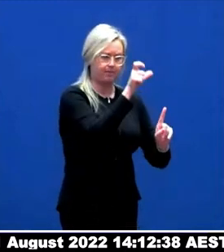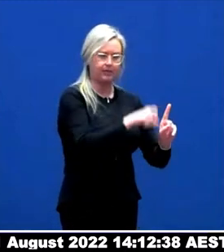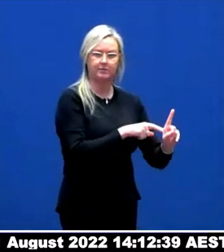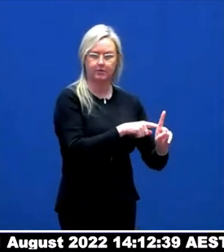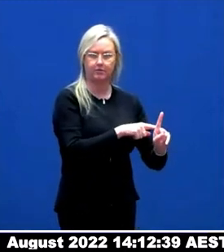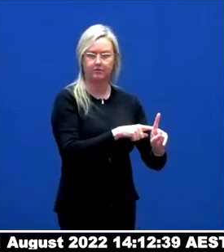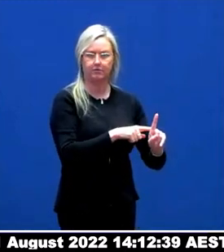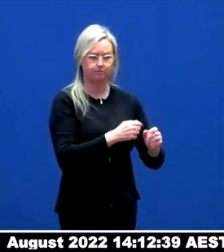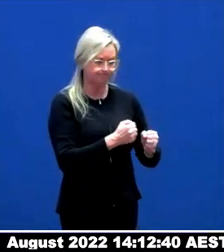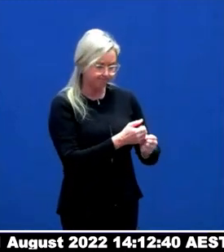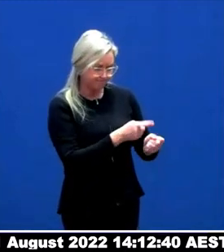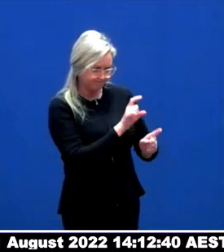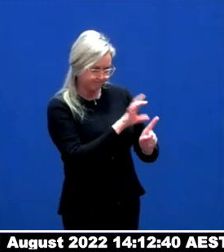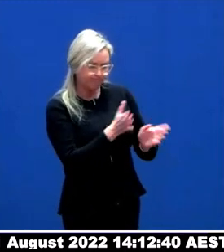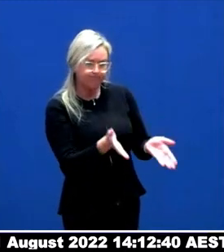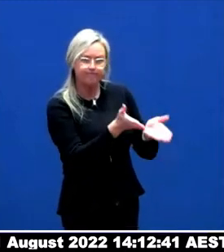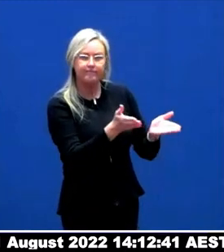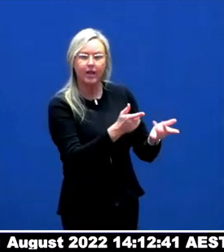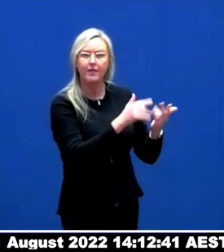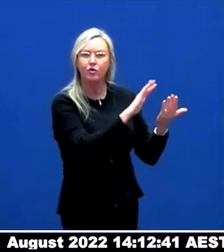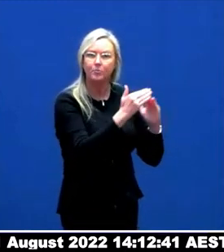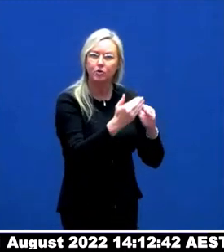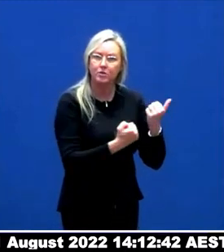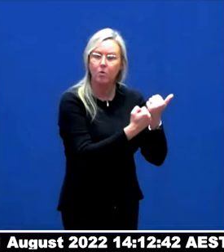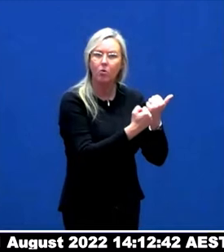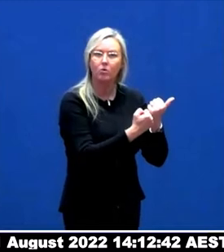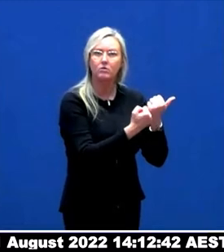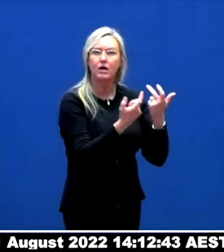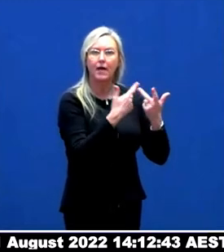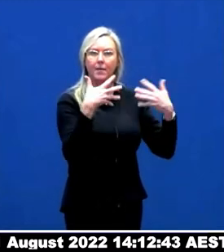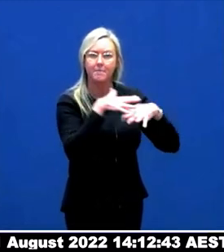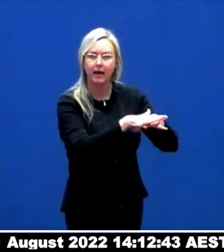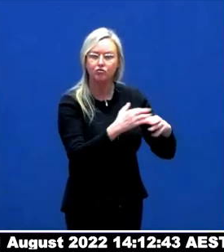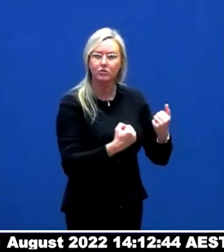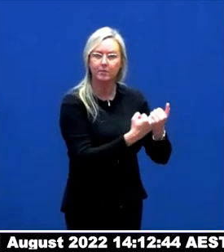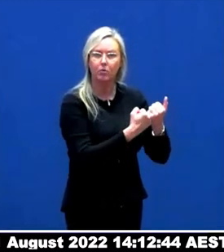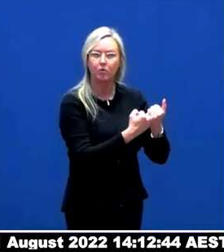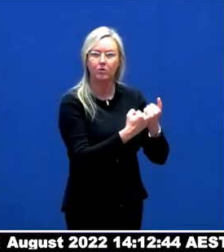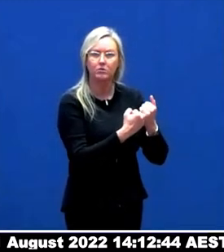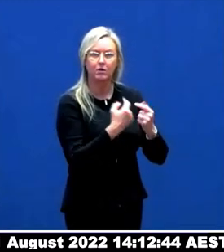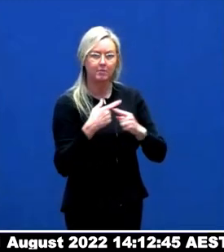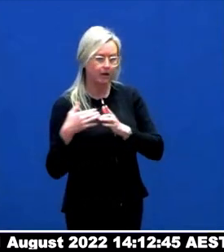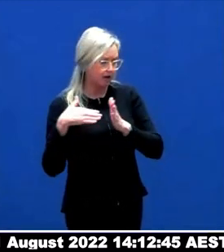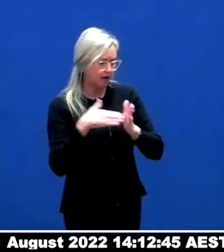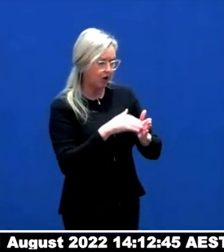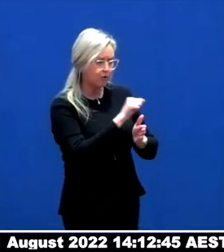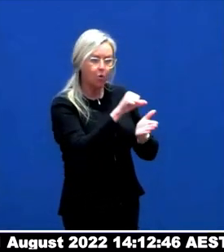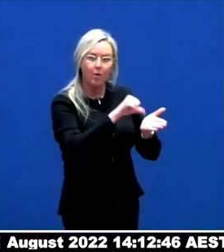community and mainstream supports, as well as to implement their plan, connect them with